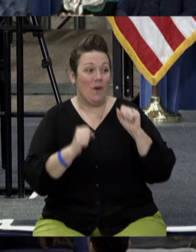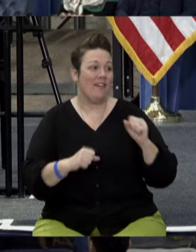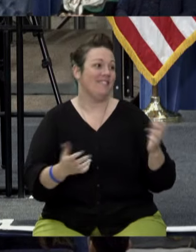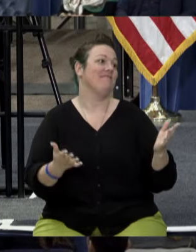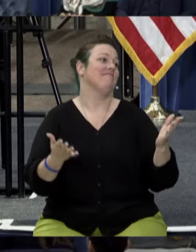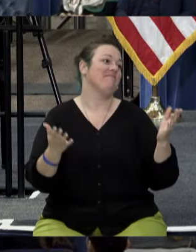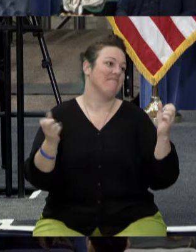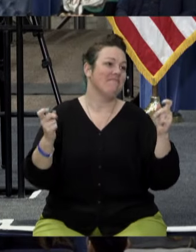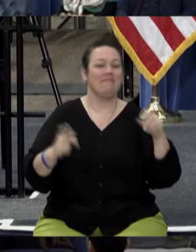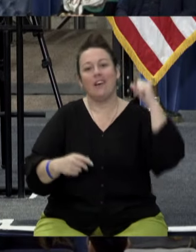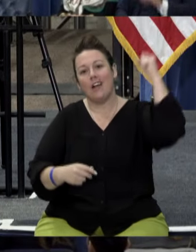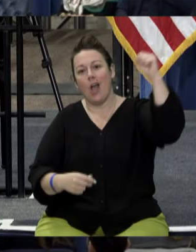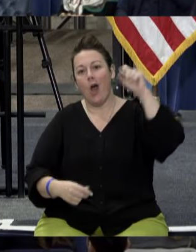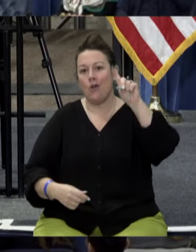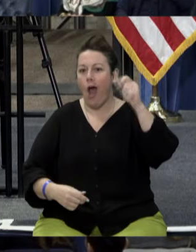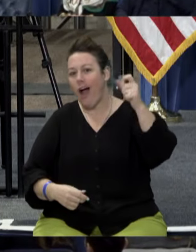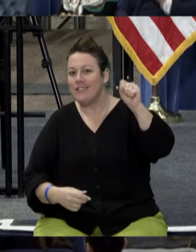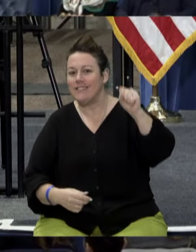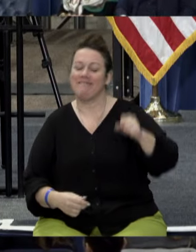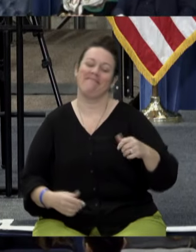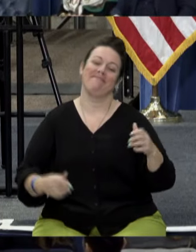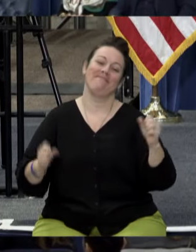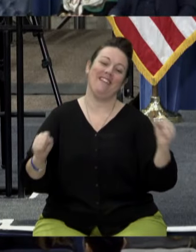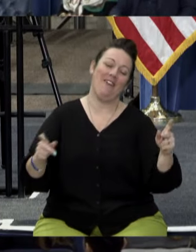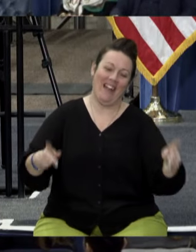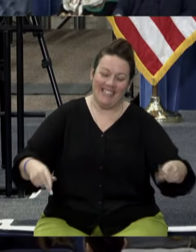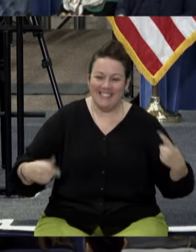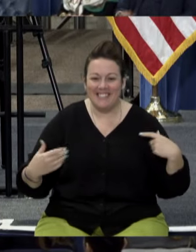I tried. It's good to be here and Mike and Shelley, it's good to be with you all,